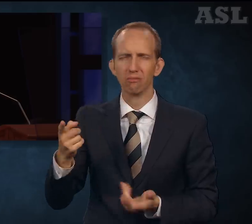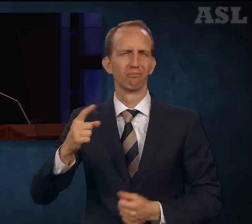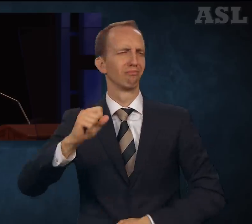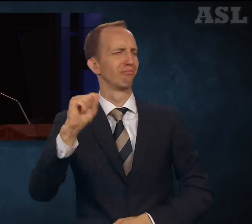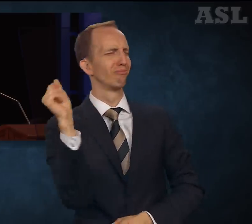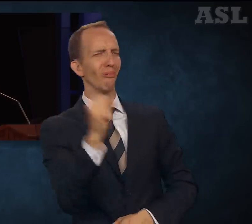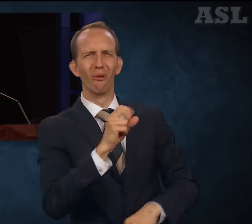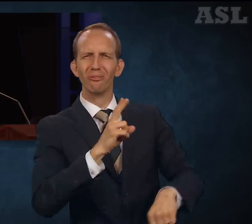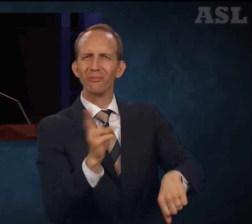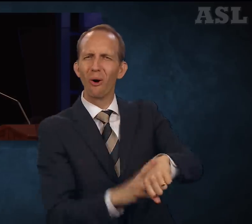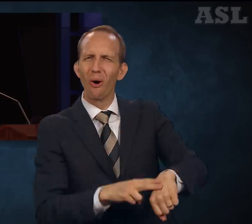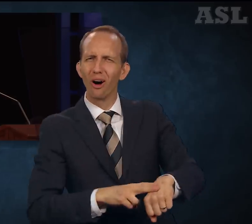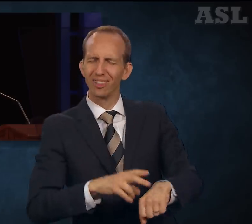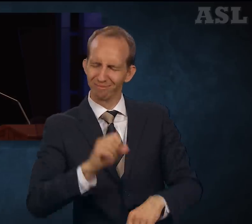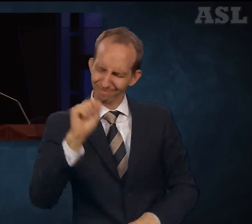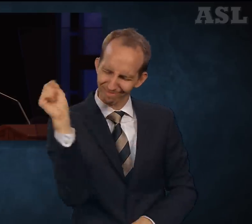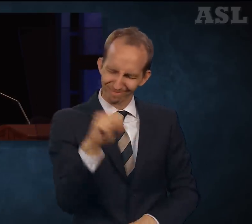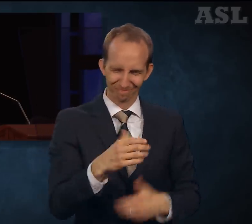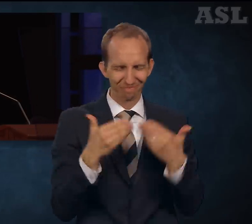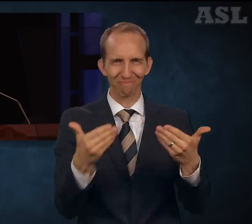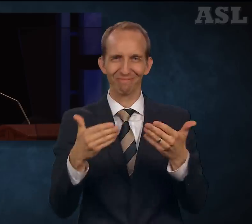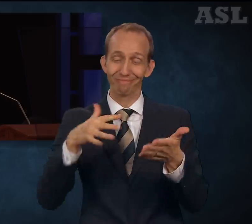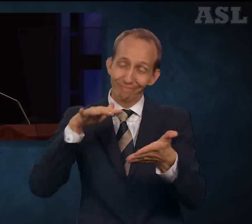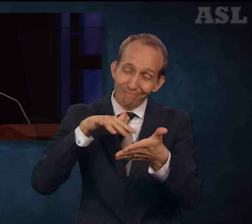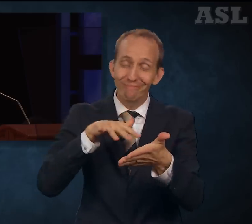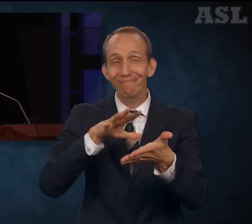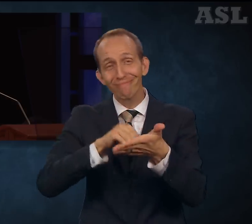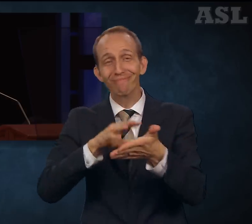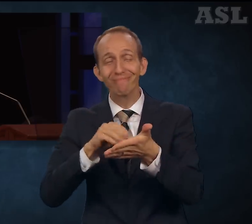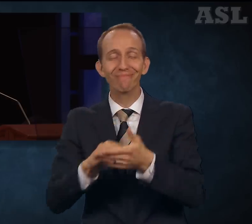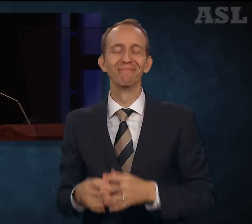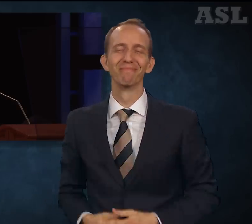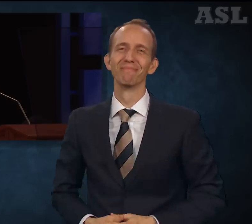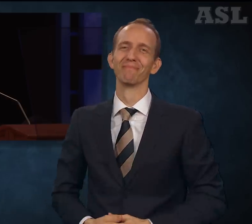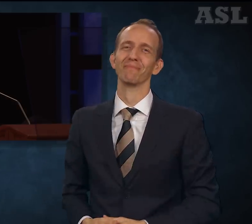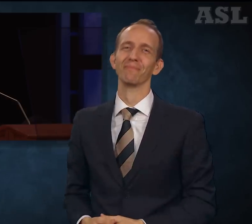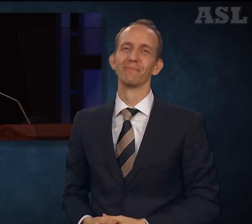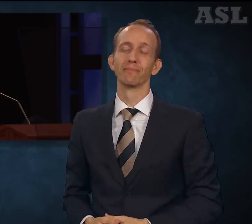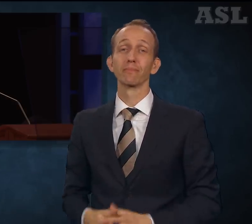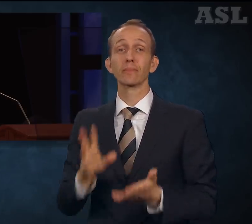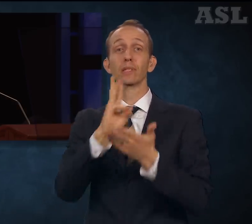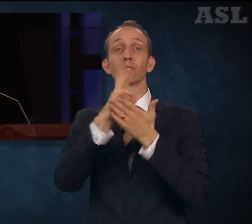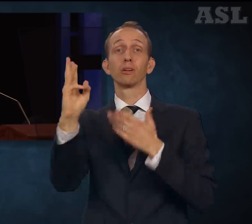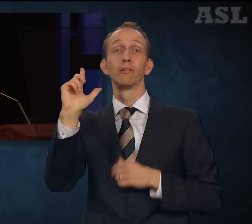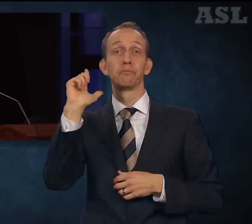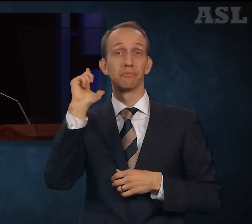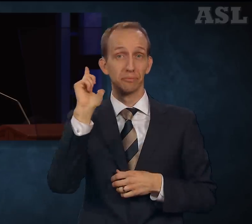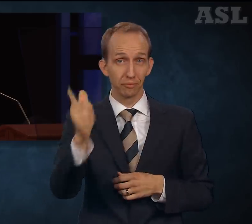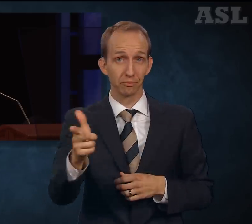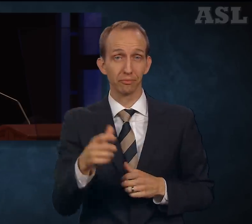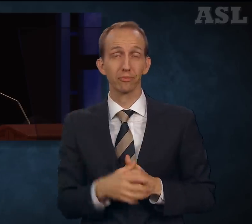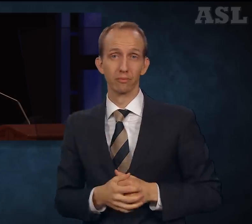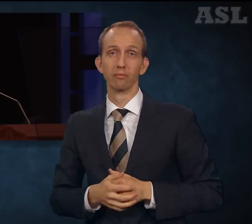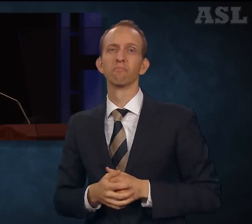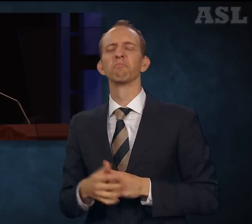OF COURSE SHE AGREED AND WE